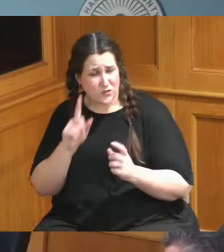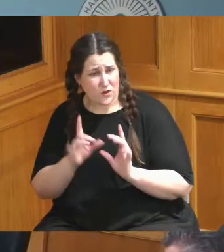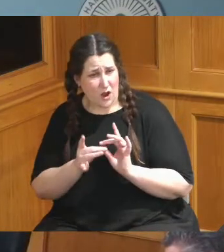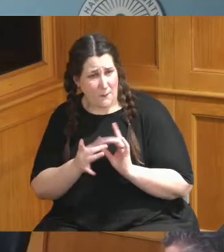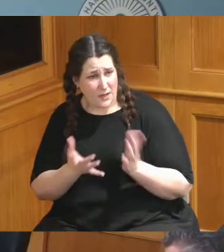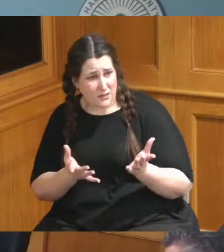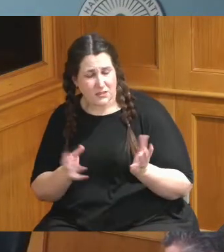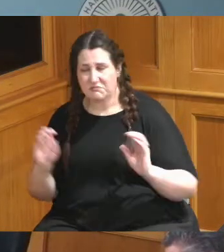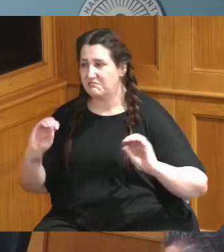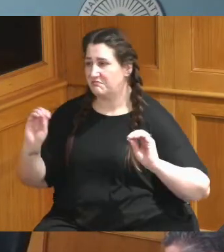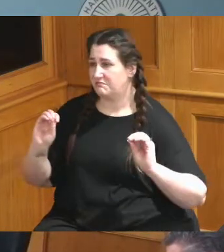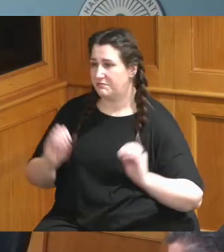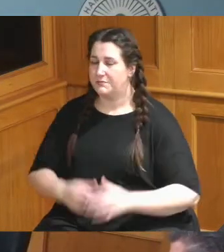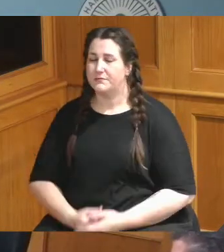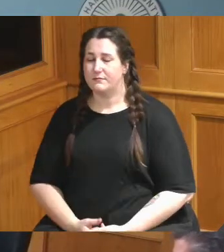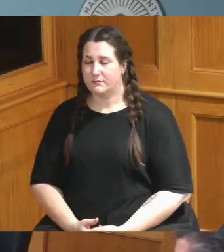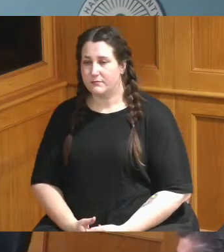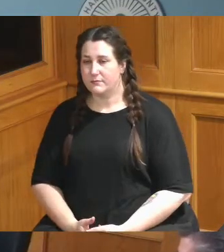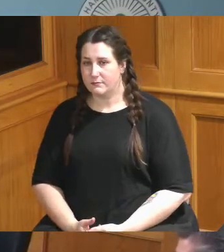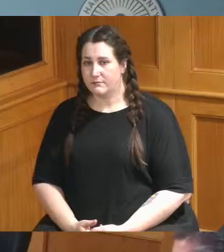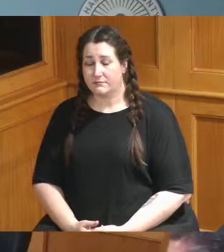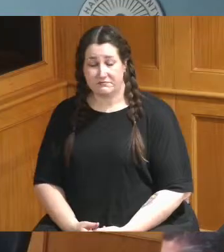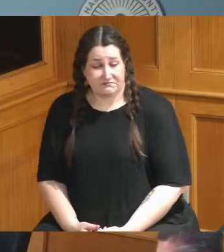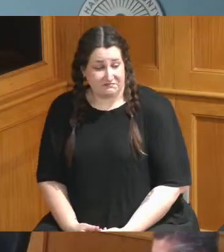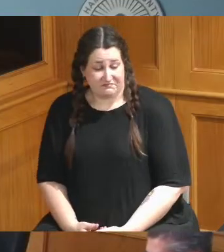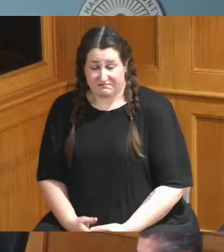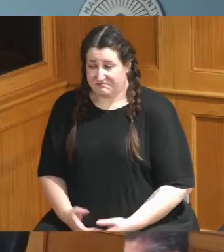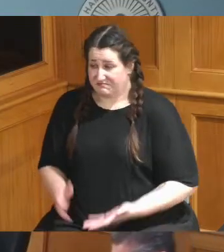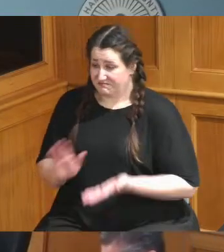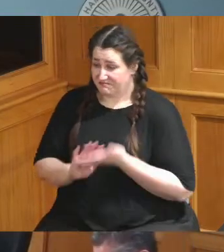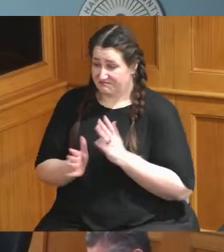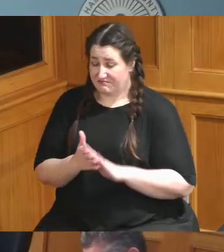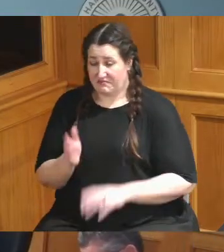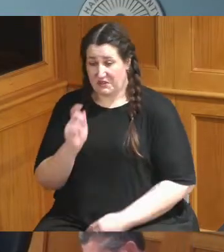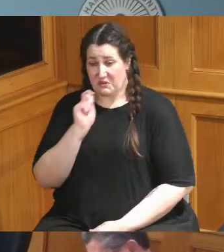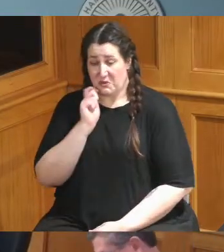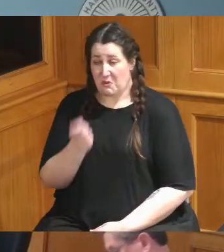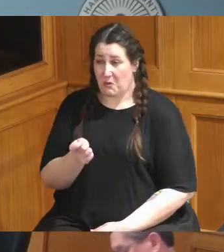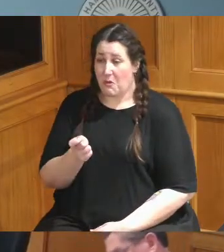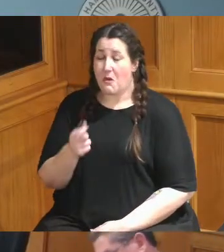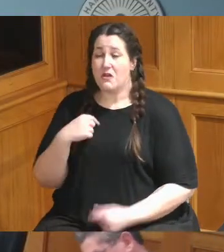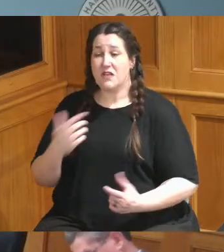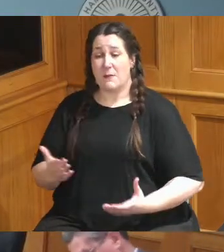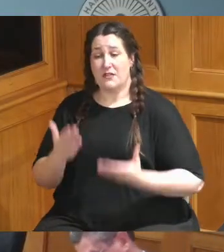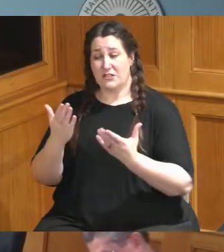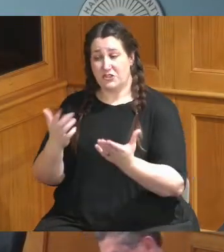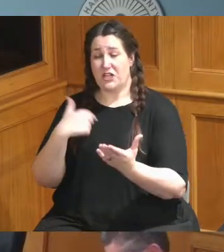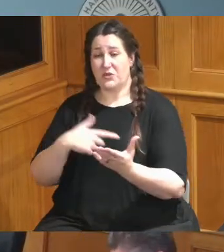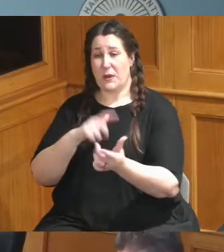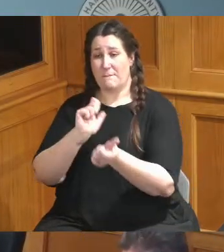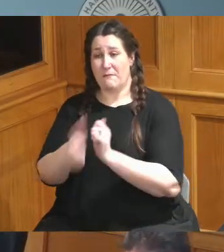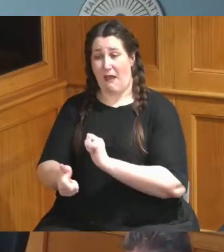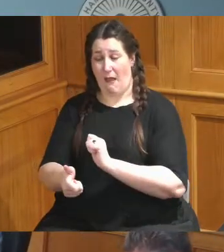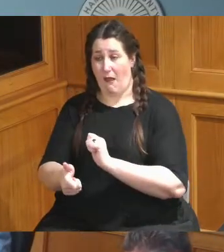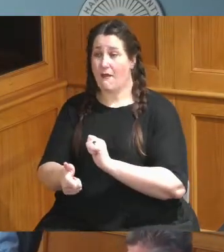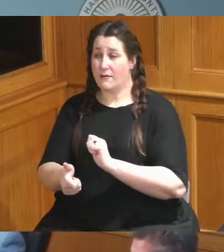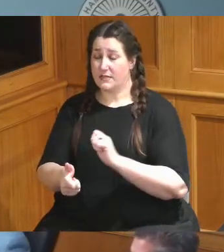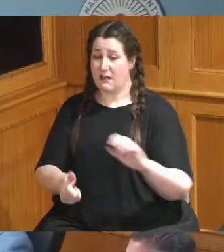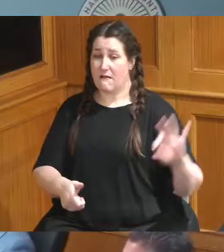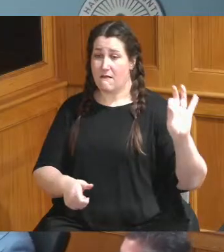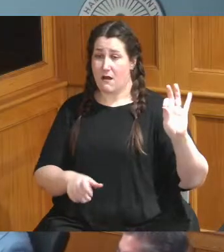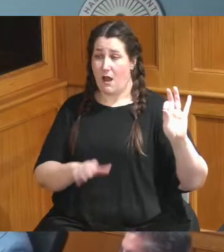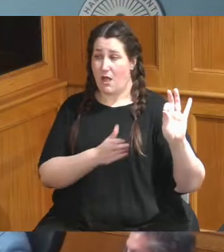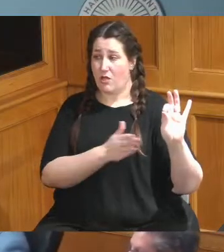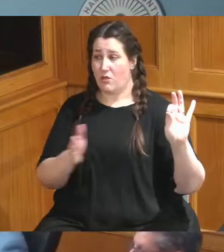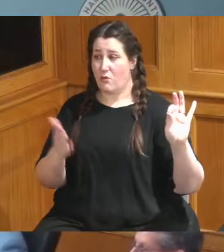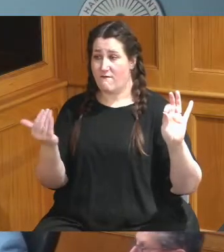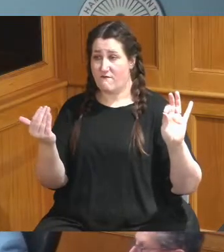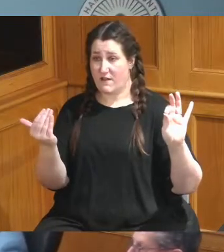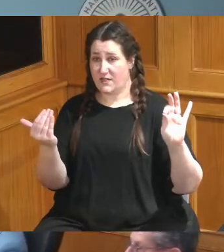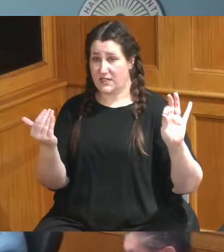No questions. Very good. Well, I'm going to make a motion that we pass item 9 through 15. Second.